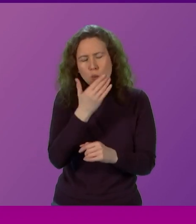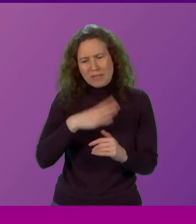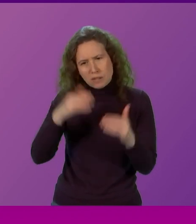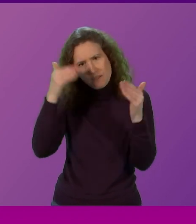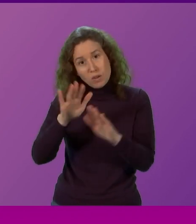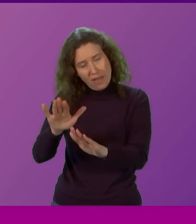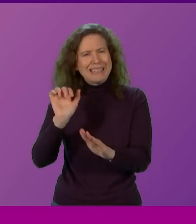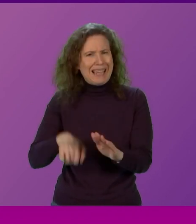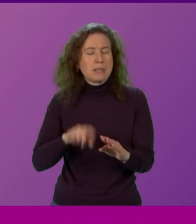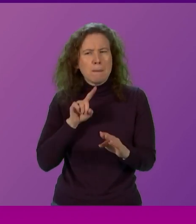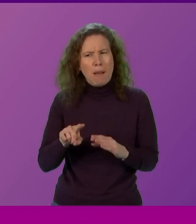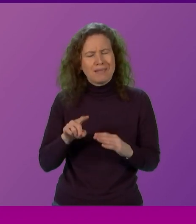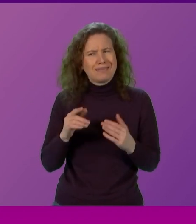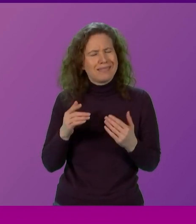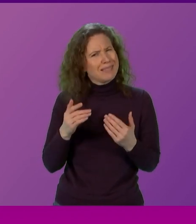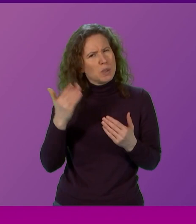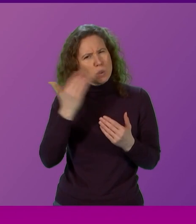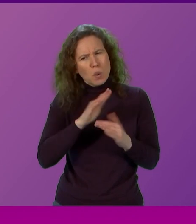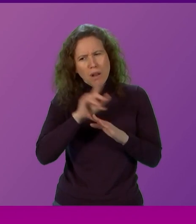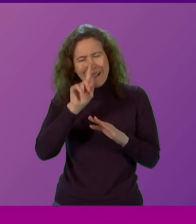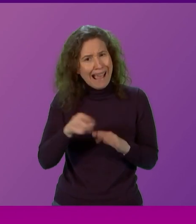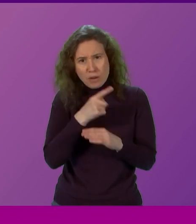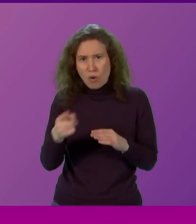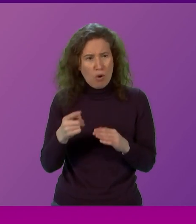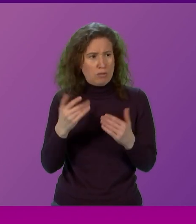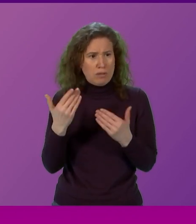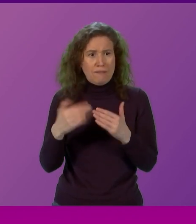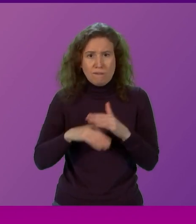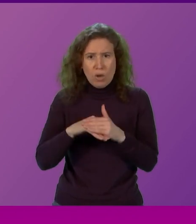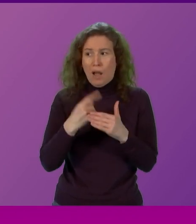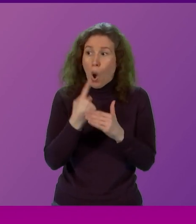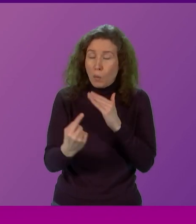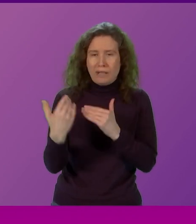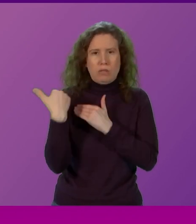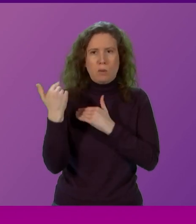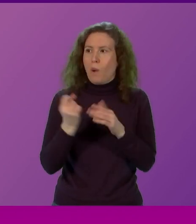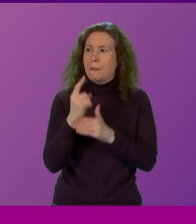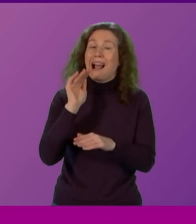that, but of course schools cannot be responsible—certainly not solely responsible—for what happens outside schools.